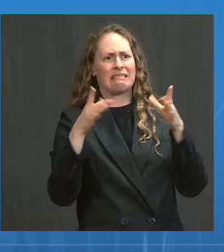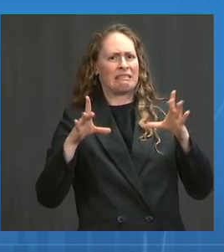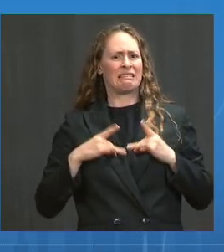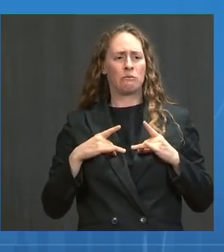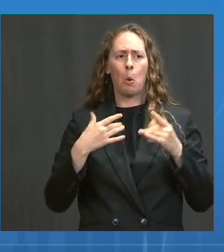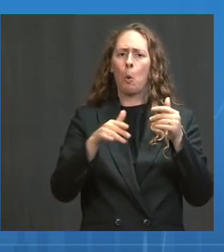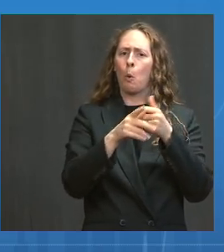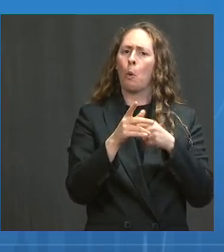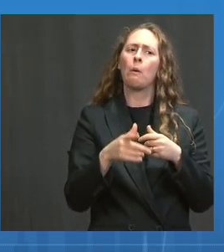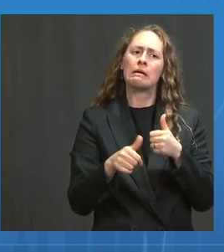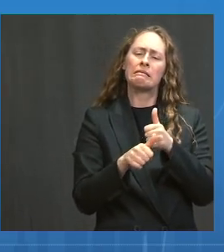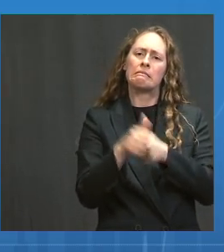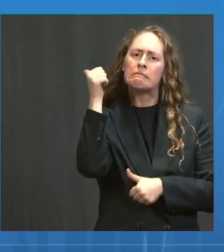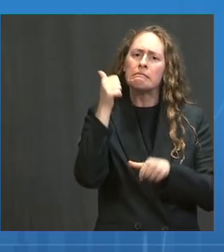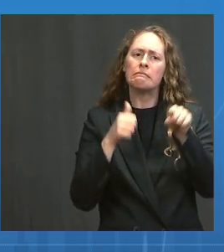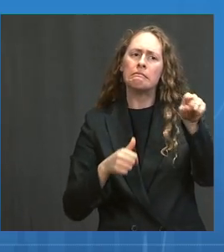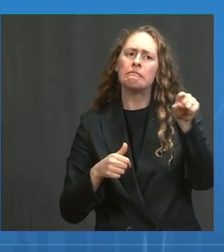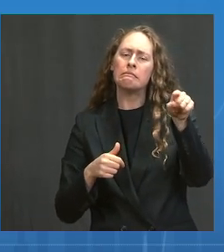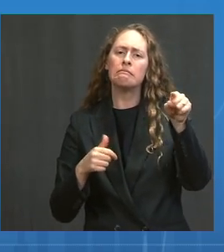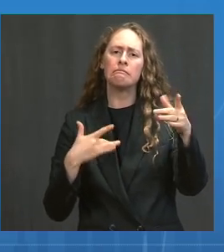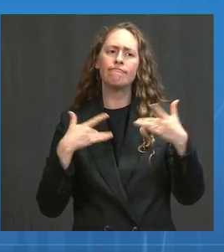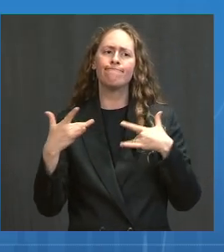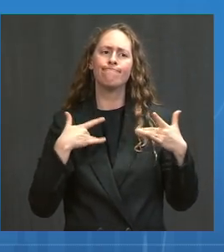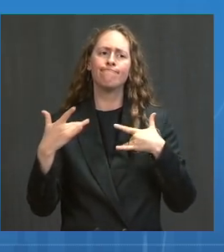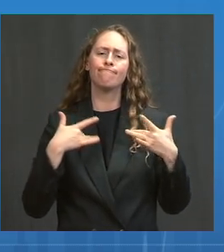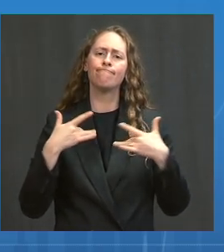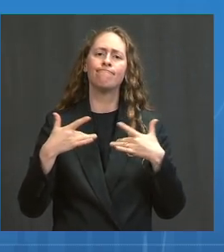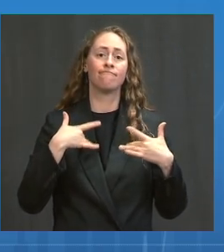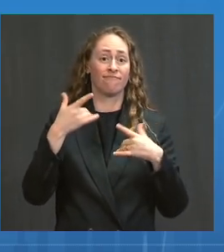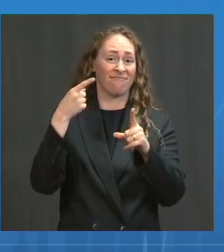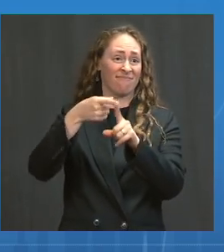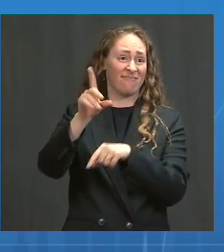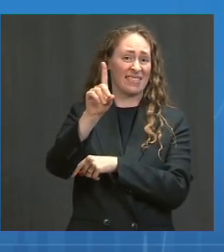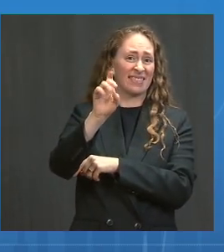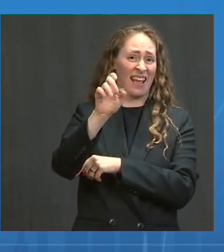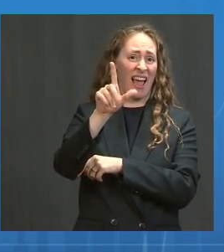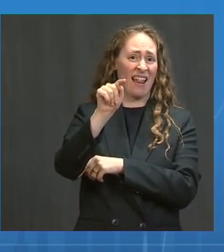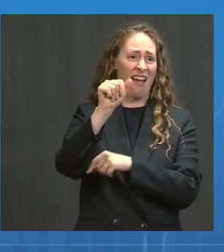of the hyper-transmissible Delta variant. The Delta variant is predicted